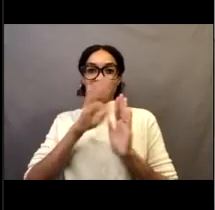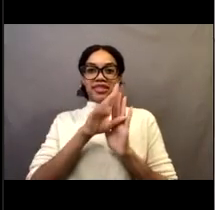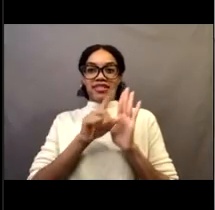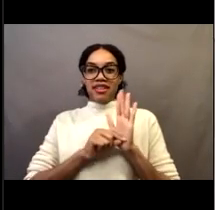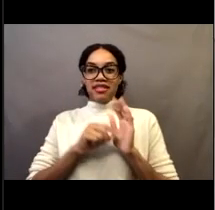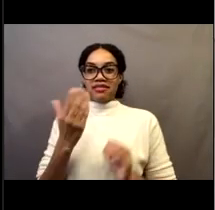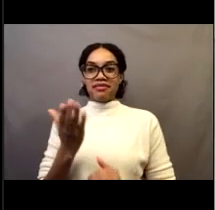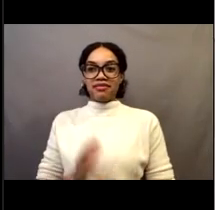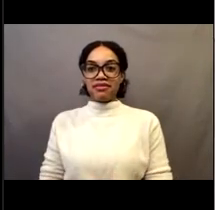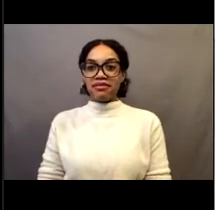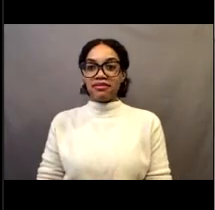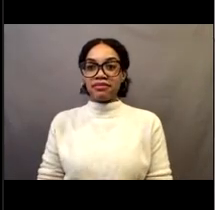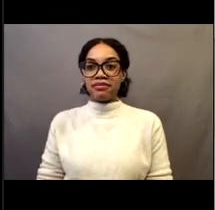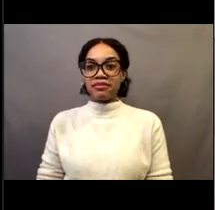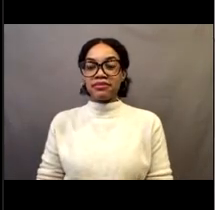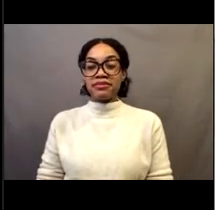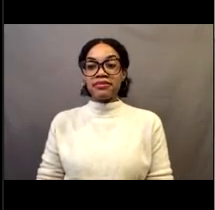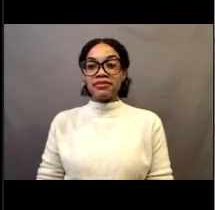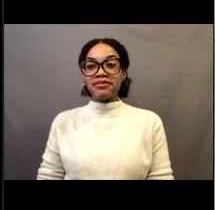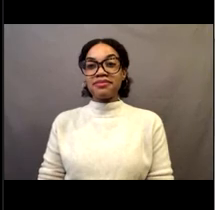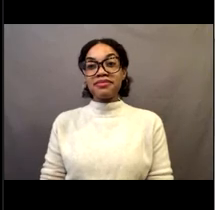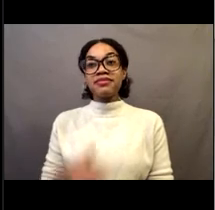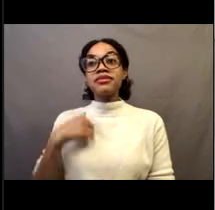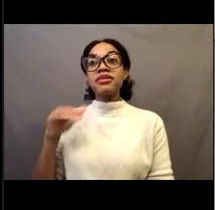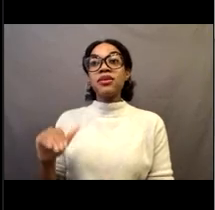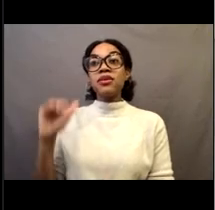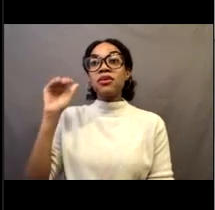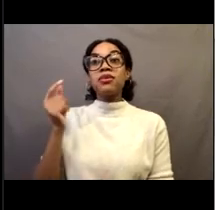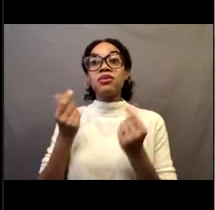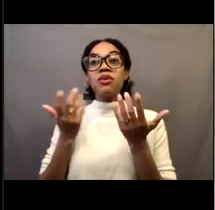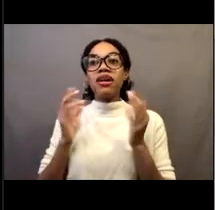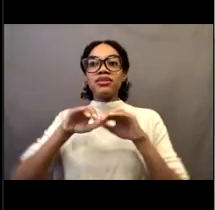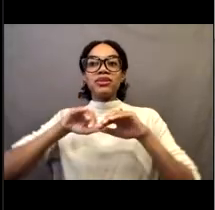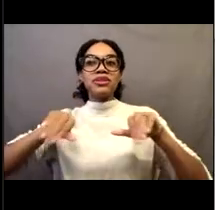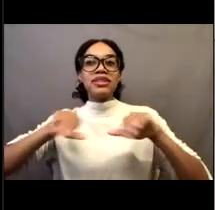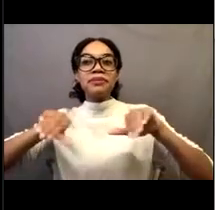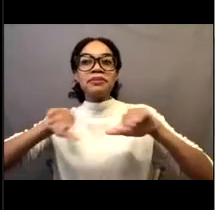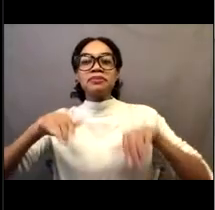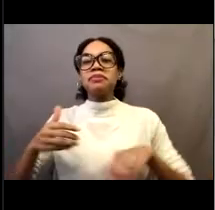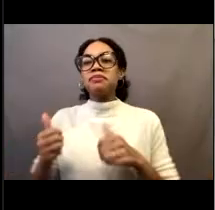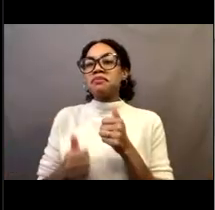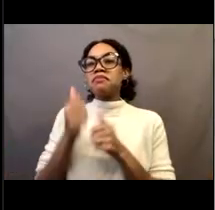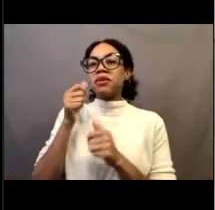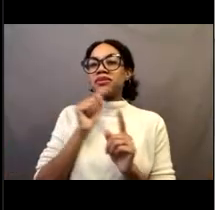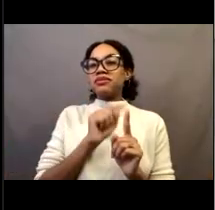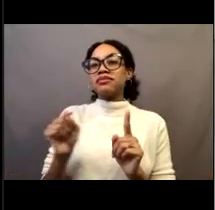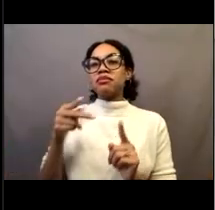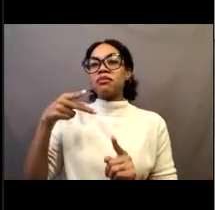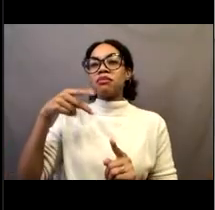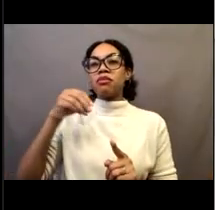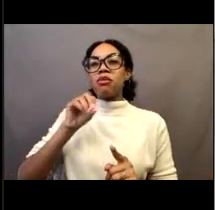I grew up swimming all over the place, but mostly in pools. I was actually born in Canada and I grew up a lot